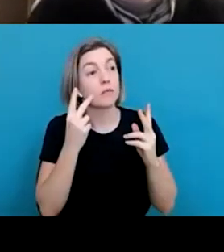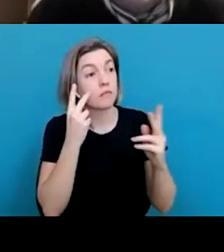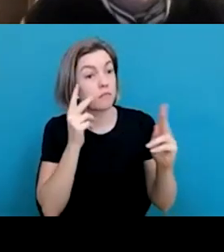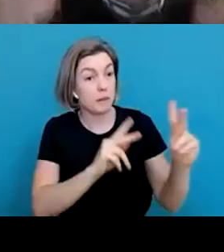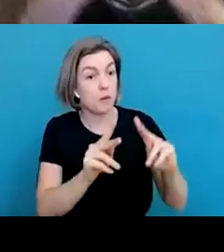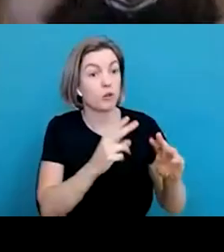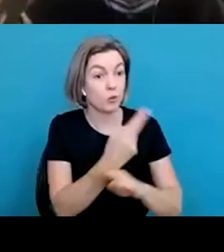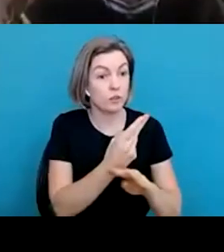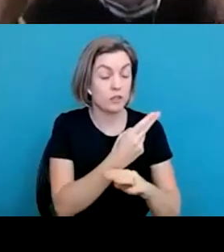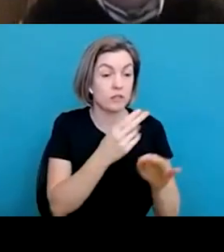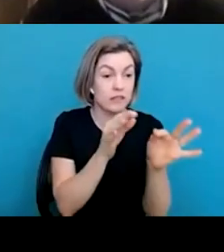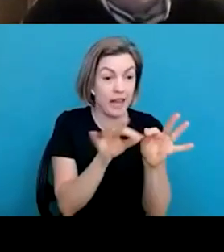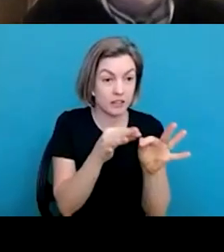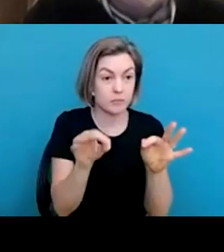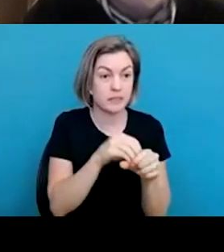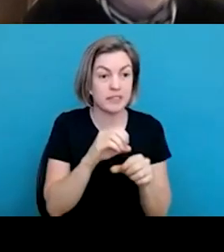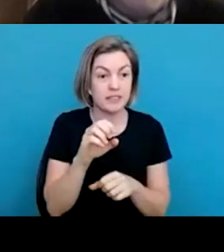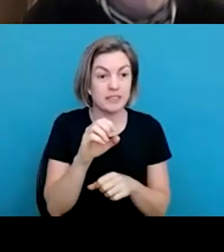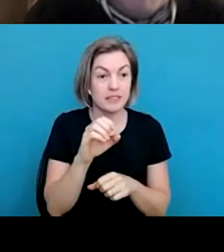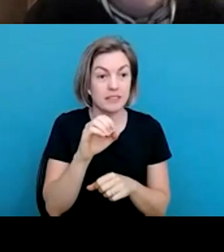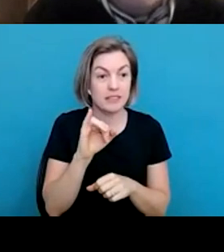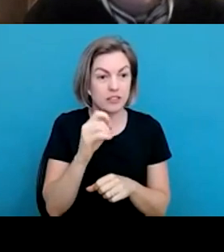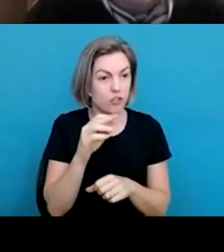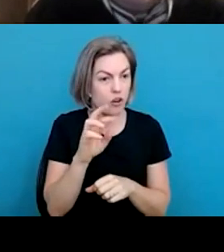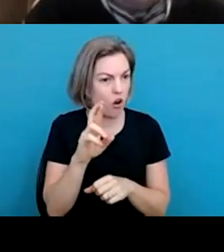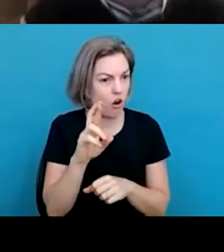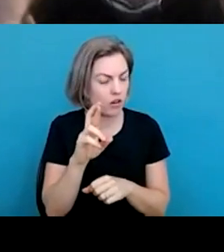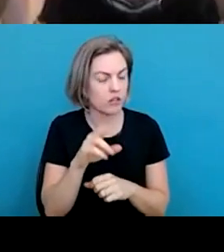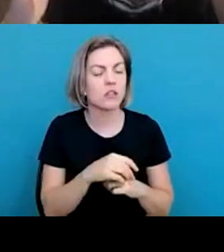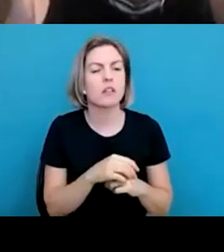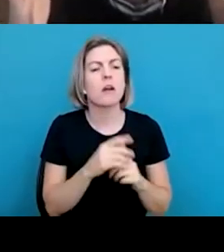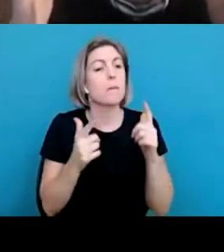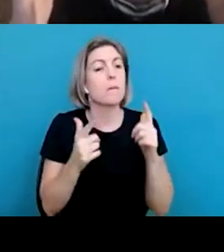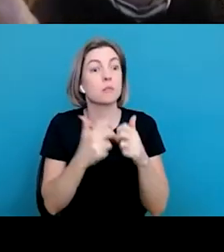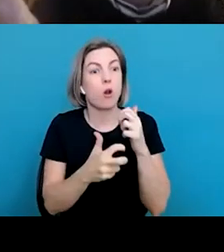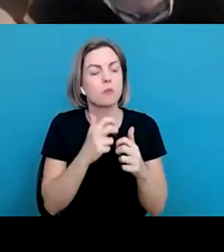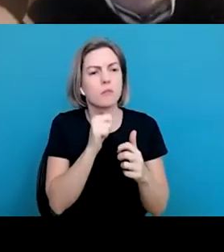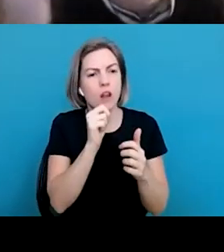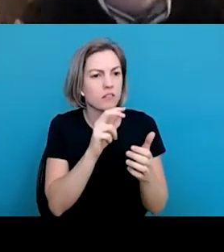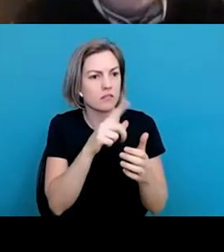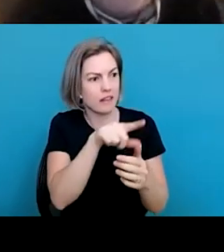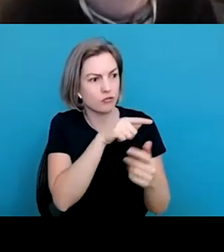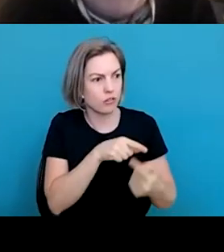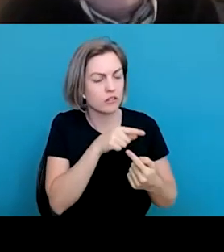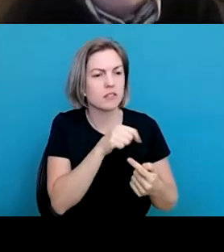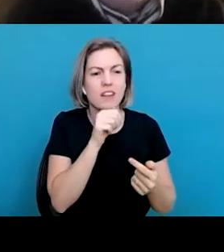in XR, is that the biggest problem is not to read the captions but you would think that was the problem.